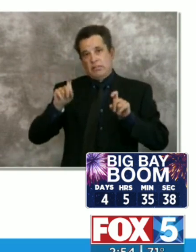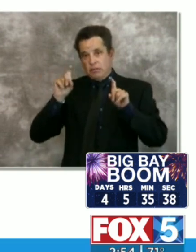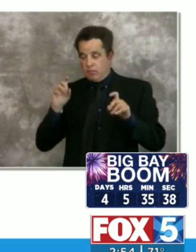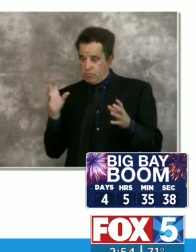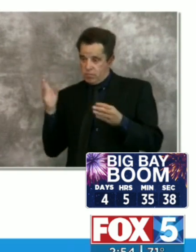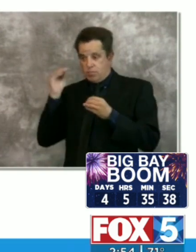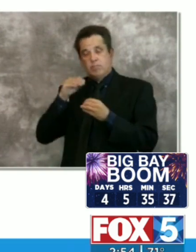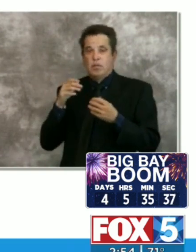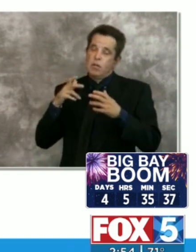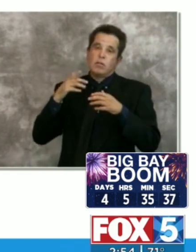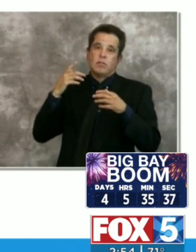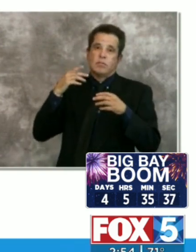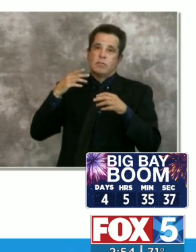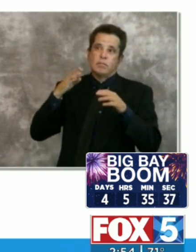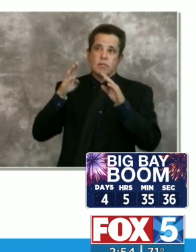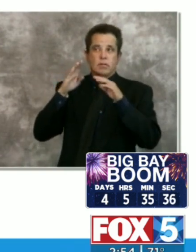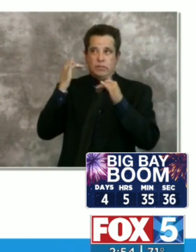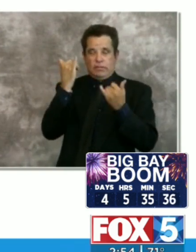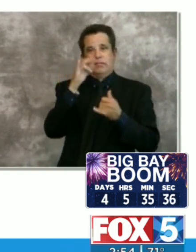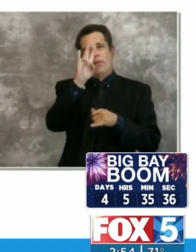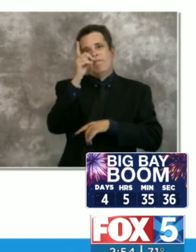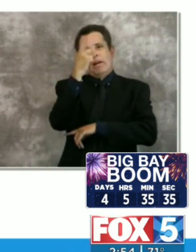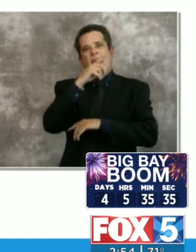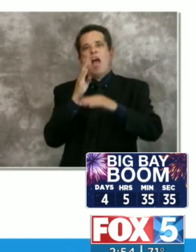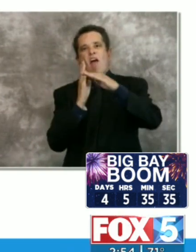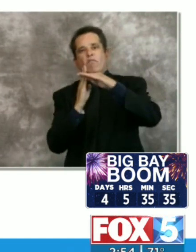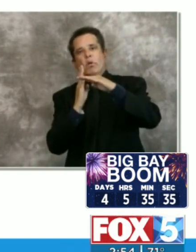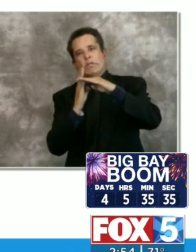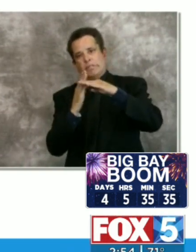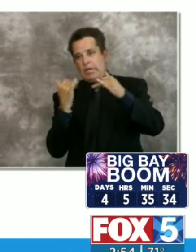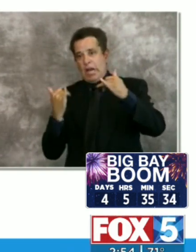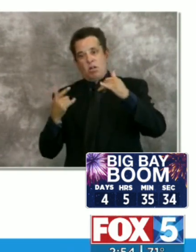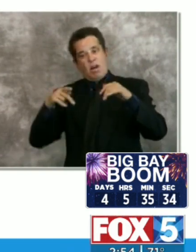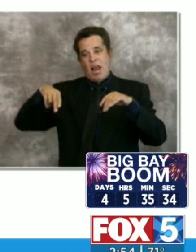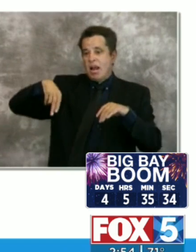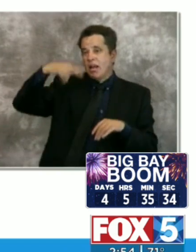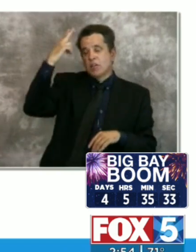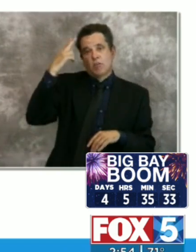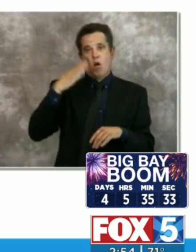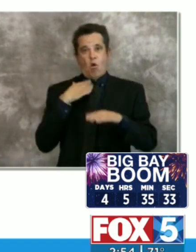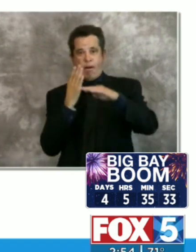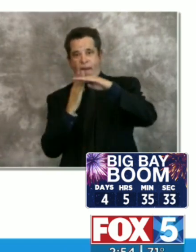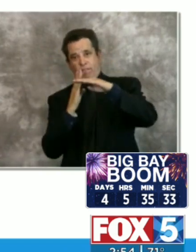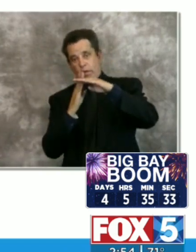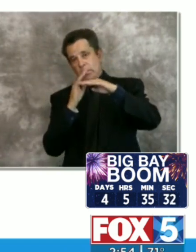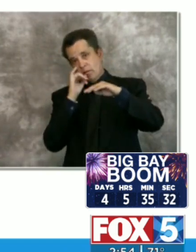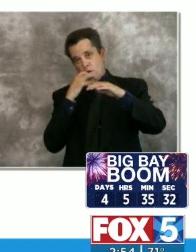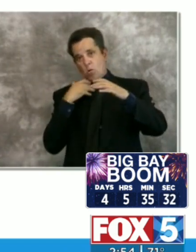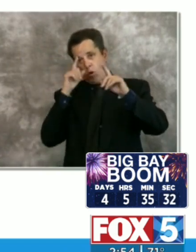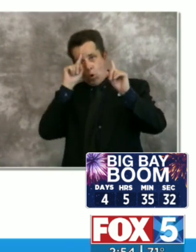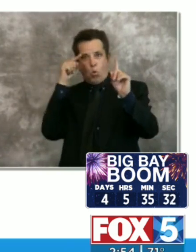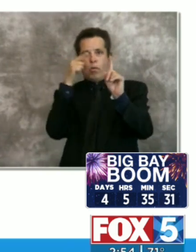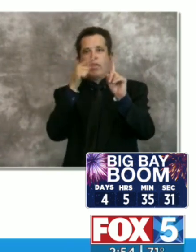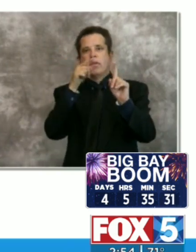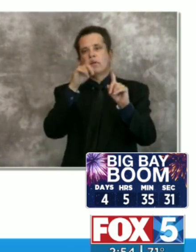TO COMMEND OUR TESTING KEY MARKET 3 TEAMS. WE HAVE TO ARE TEMPTING OVER THE PREVIOUS WEEKS. WE KNOW THAT 7 DAY